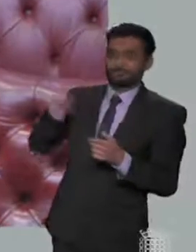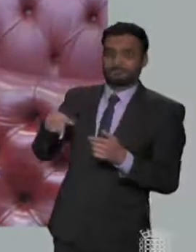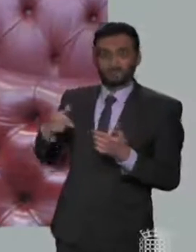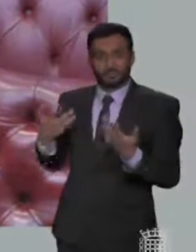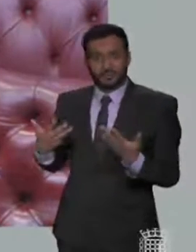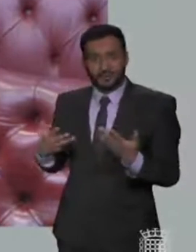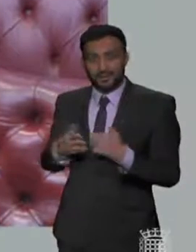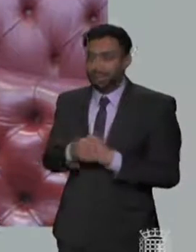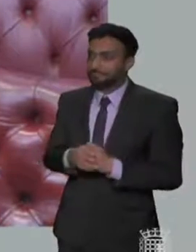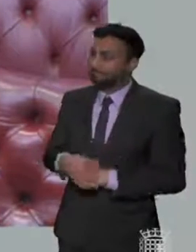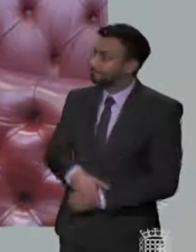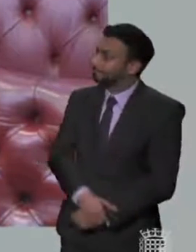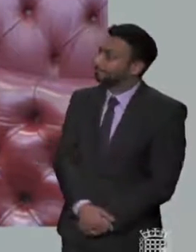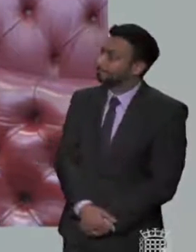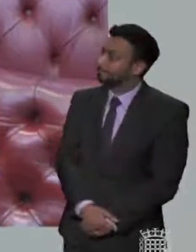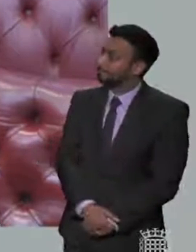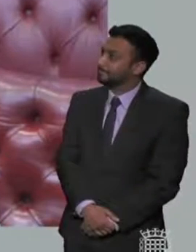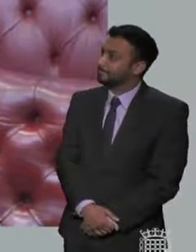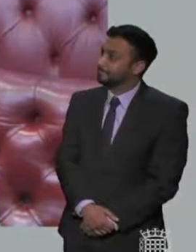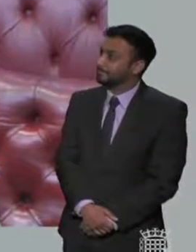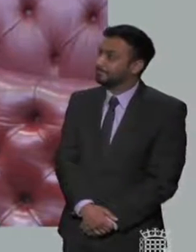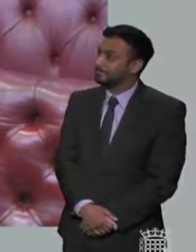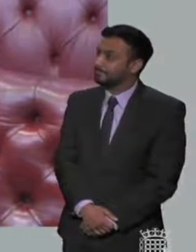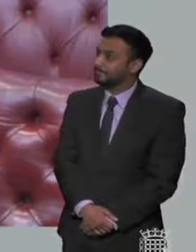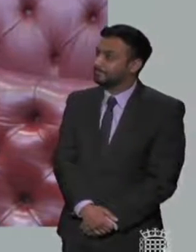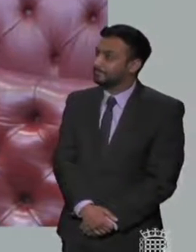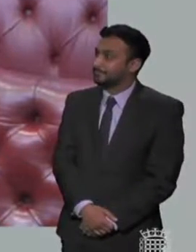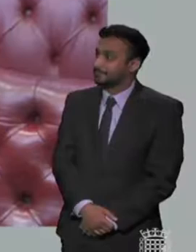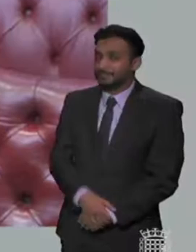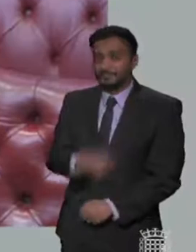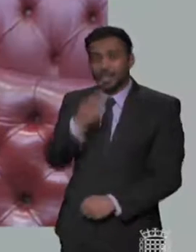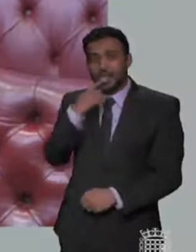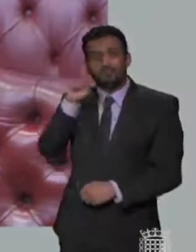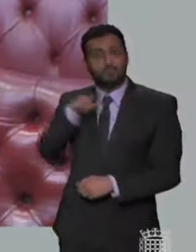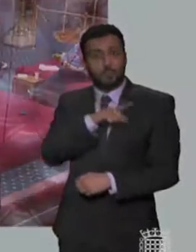reminded us that this is the first occasion that british sign language british sign language will